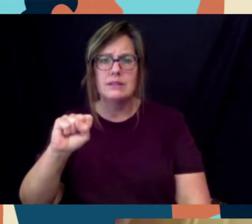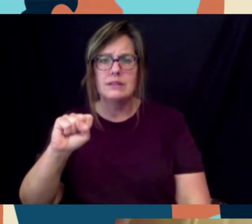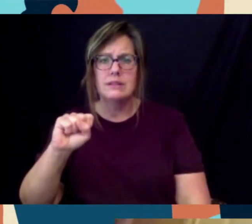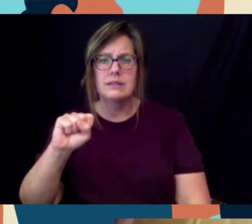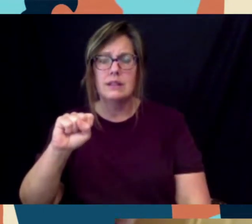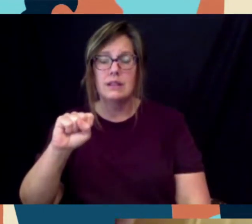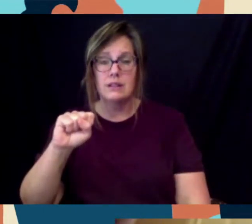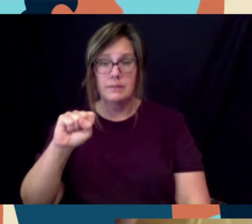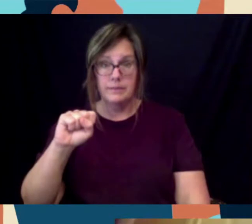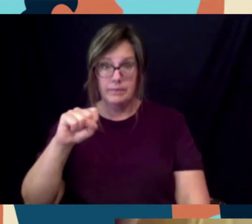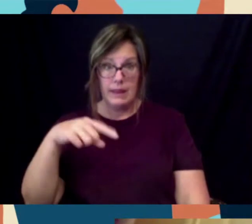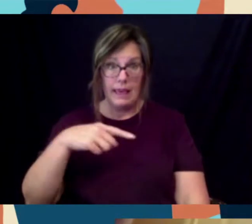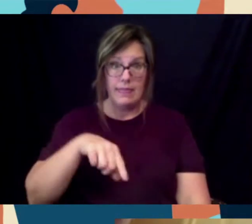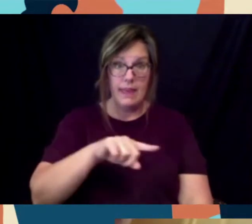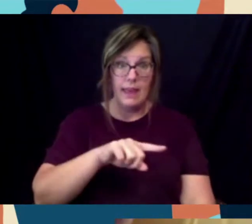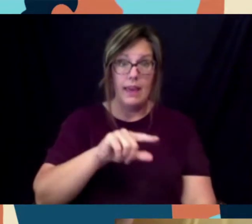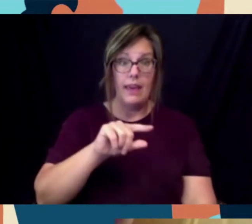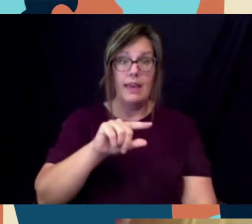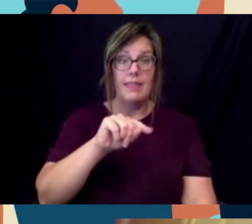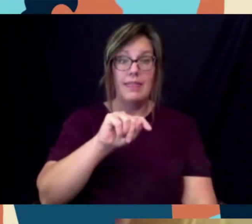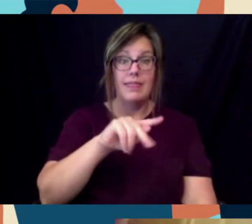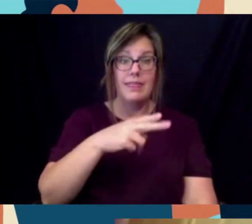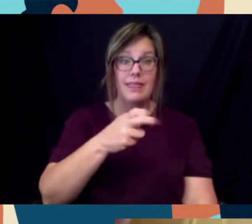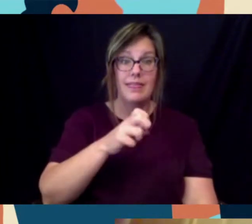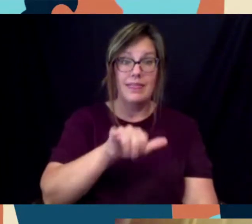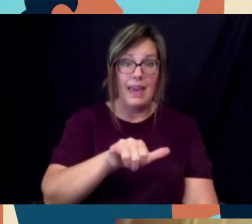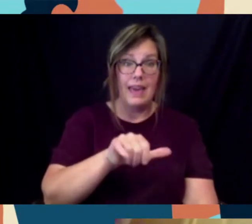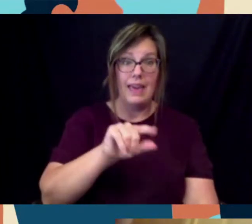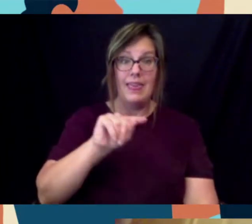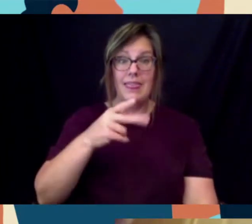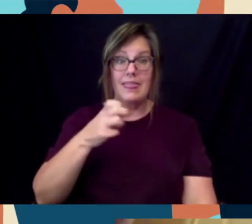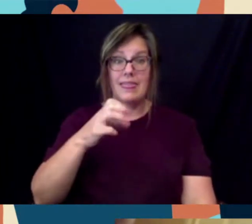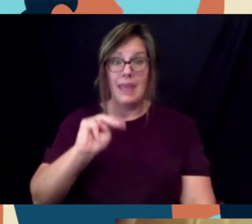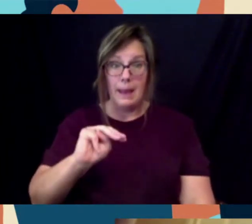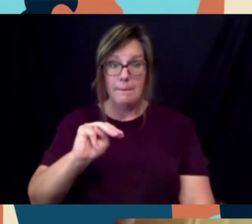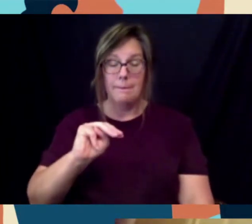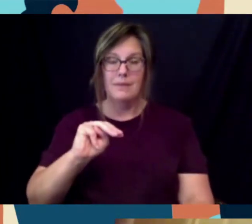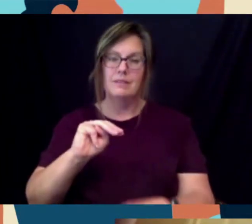really important to understand and acknowledge that times have obviously changed and whether you